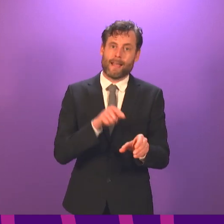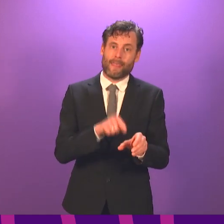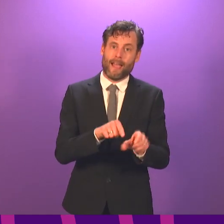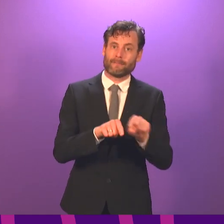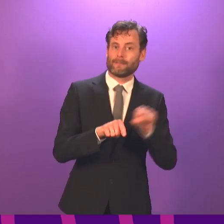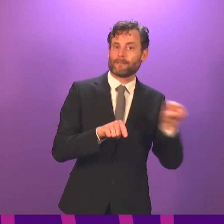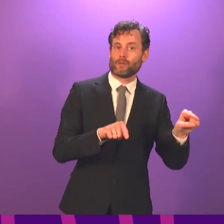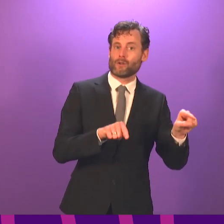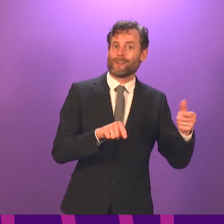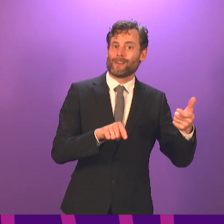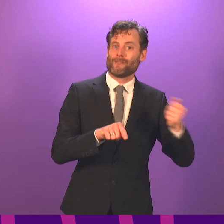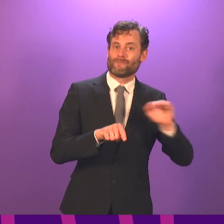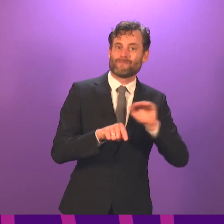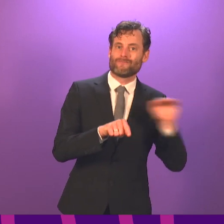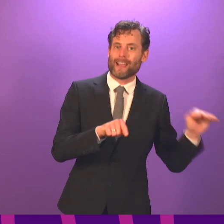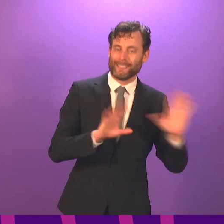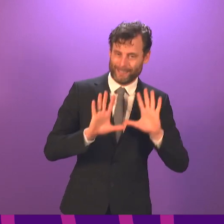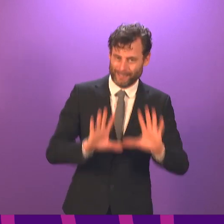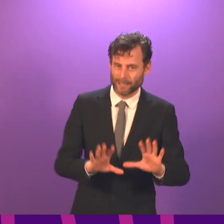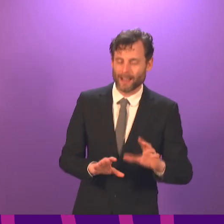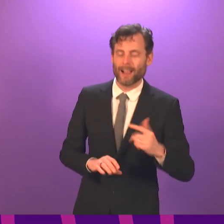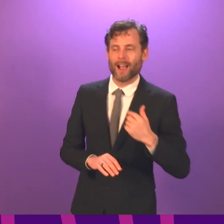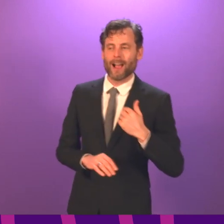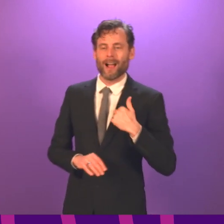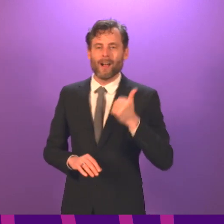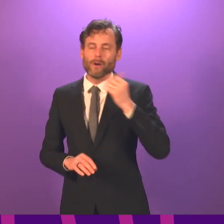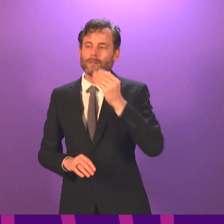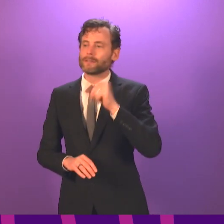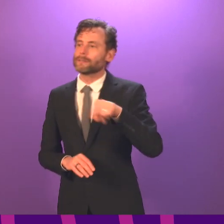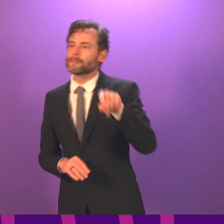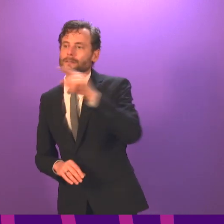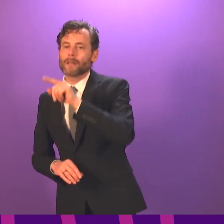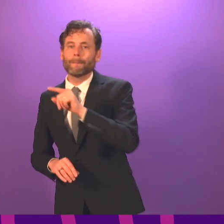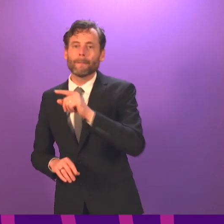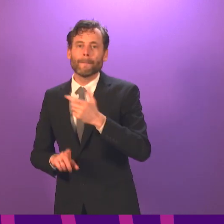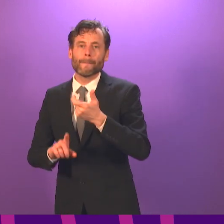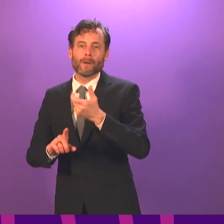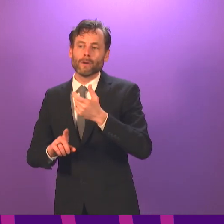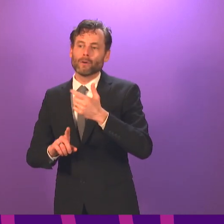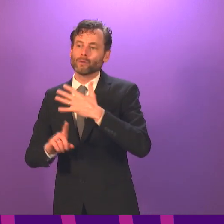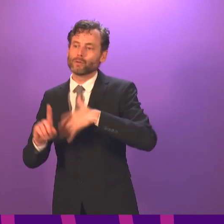of that fact—certain workers in health and social care roles are paid more than others,